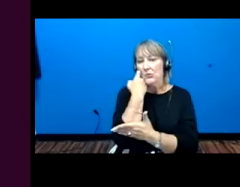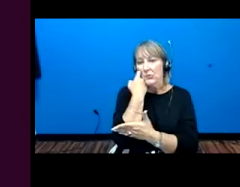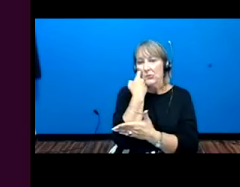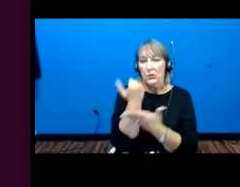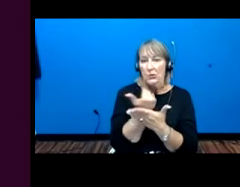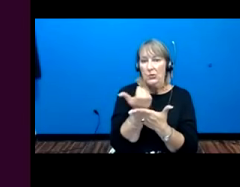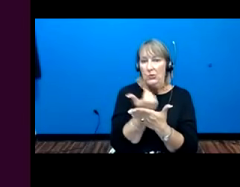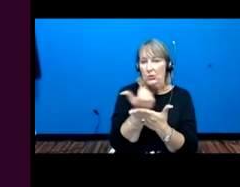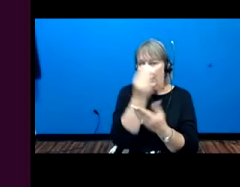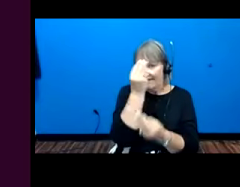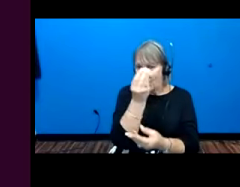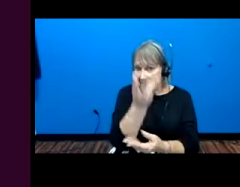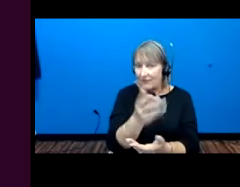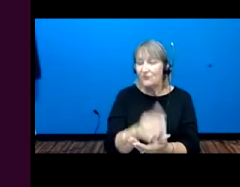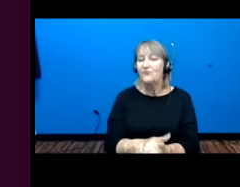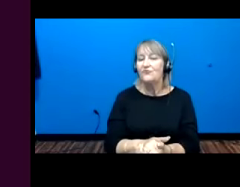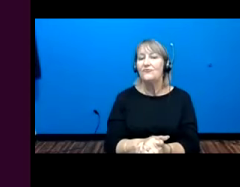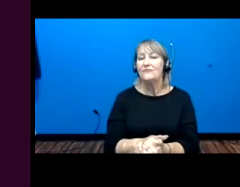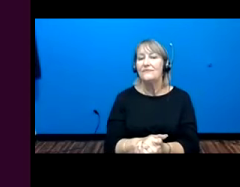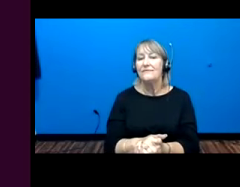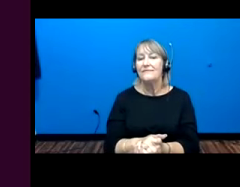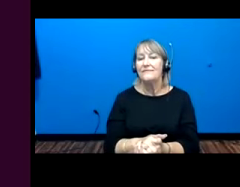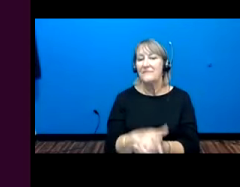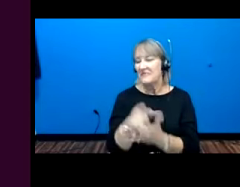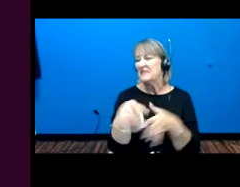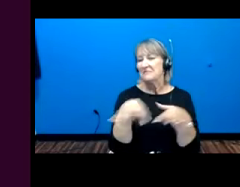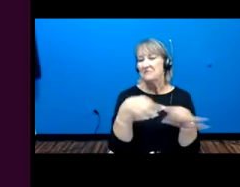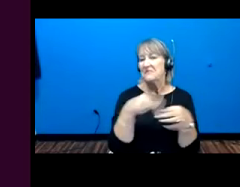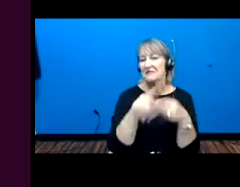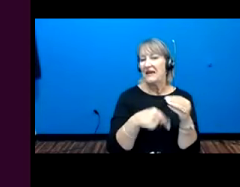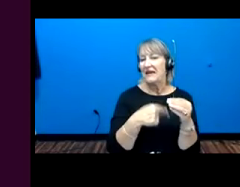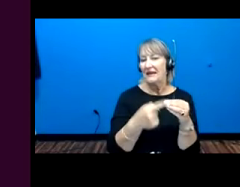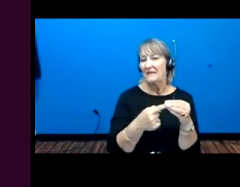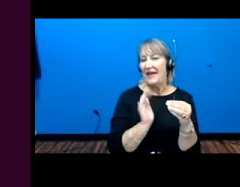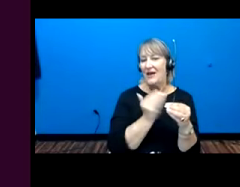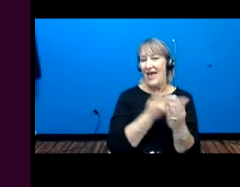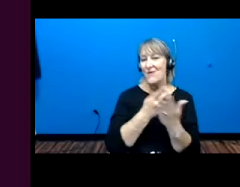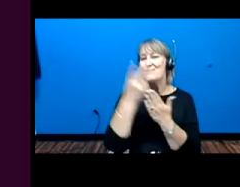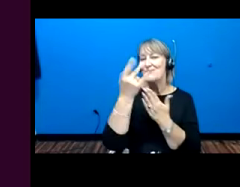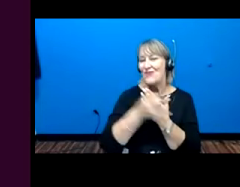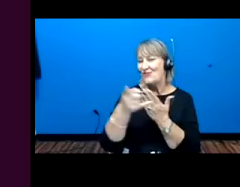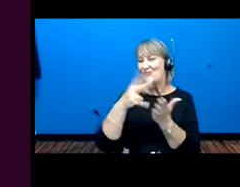that we mentioned that came out about the project. We encourage y’all to read that and share it.